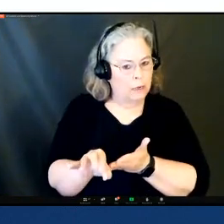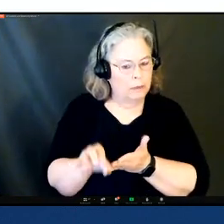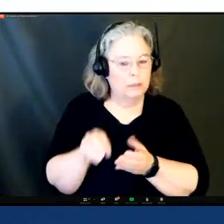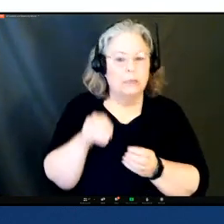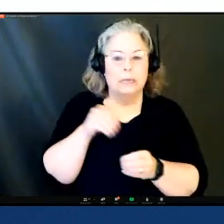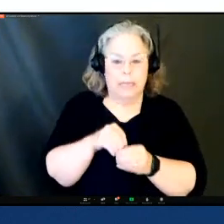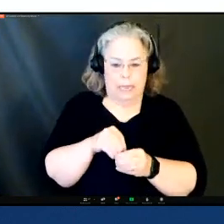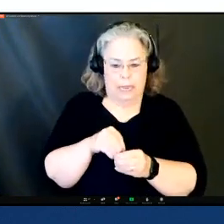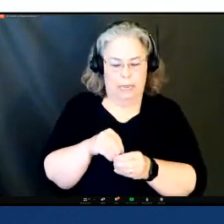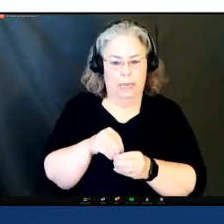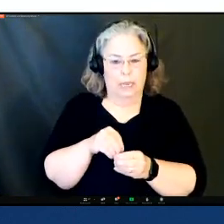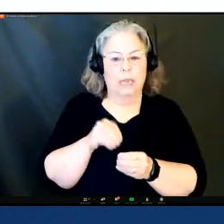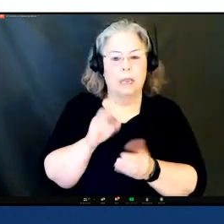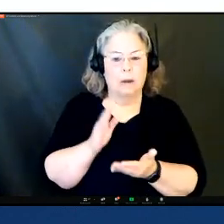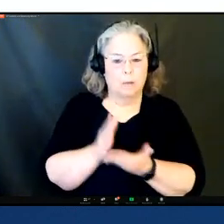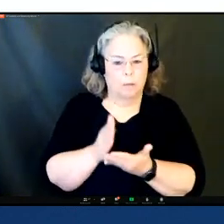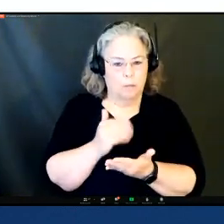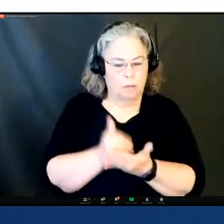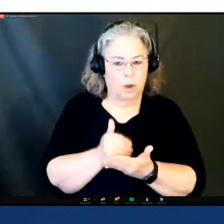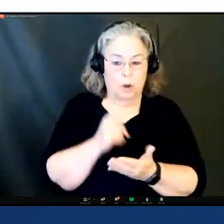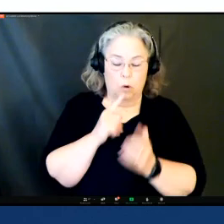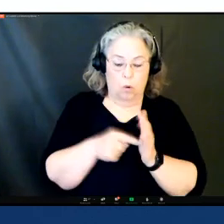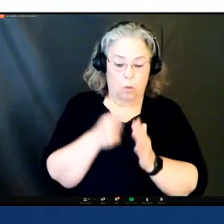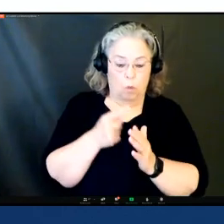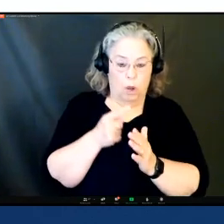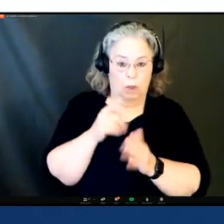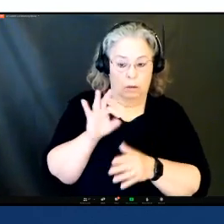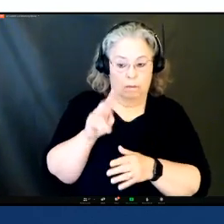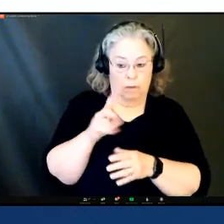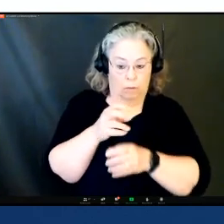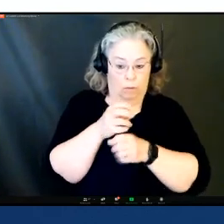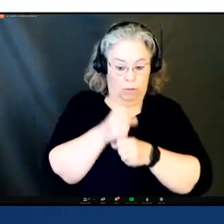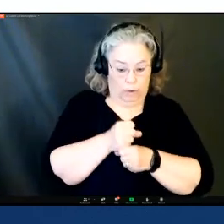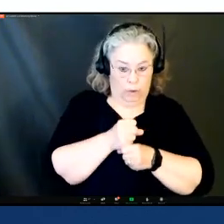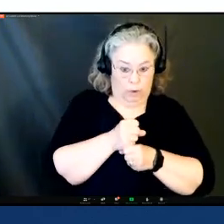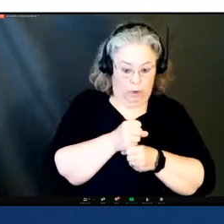Once in the funds that receives the revenue and then a second time in the operating budget